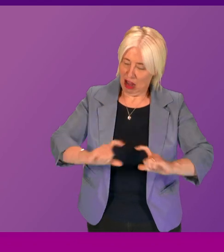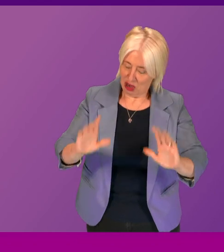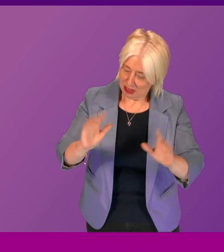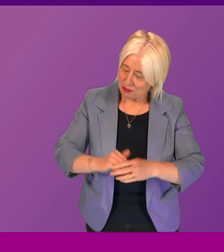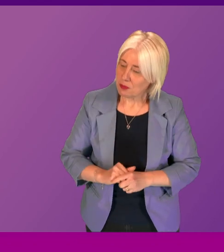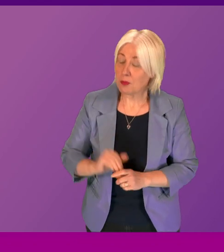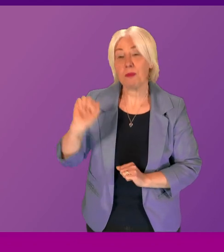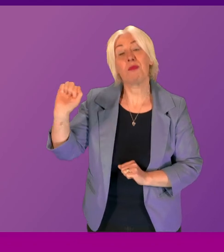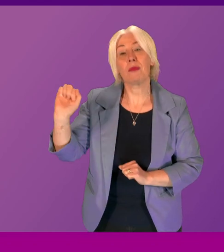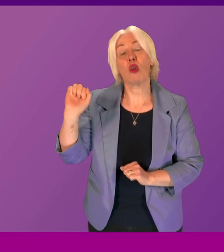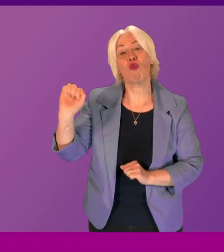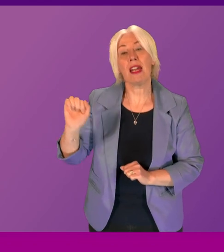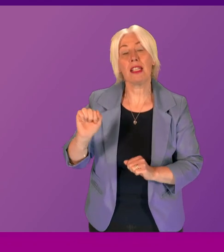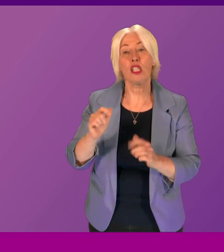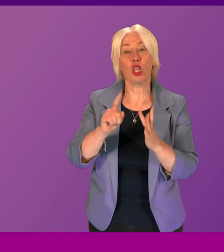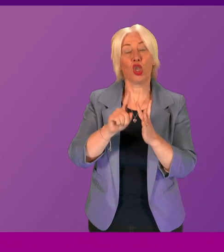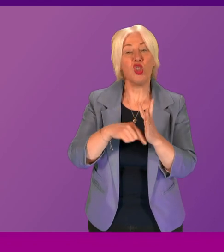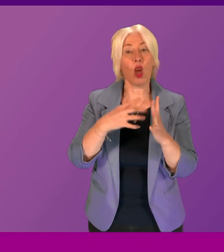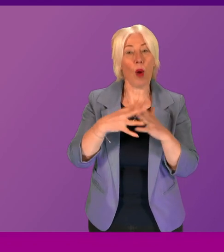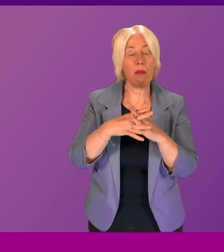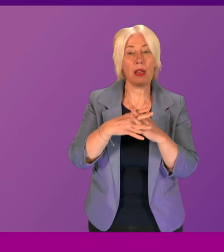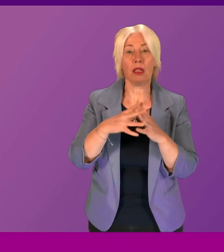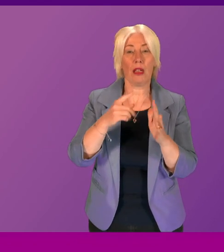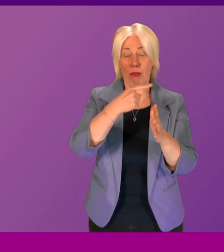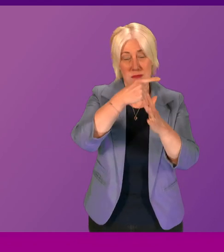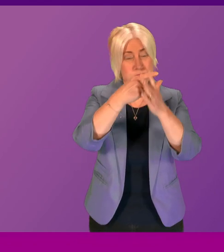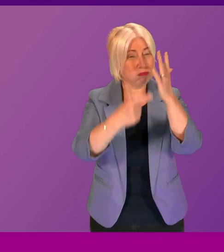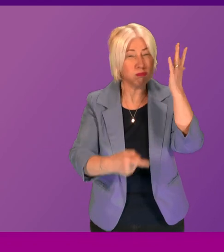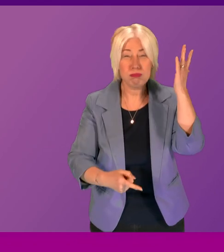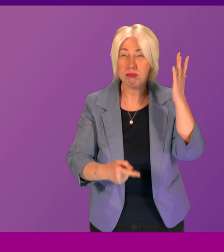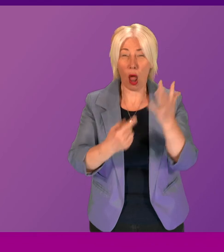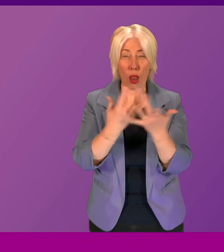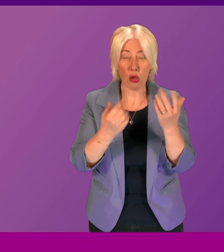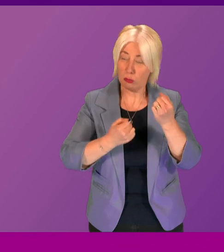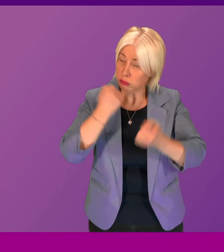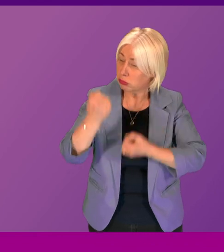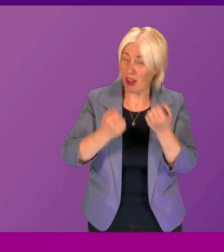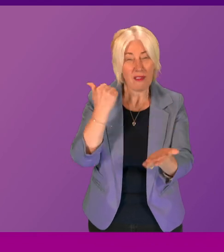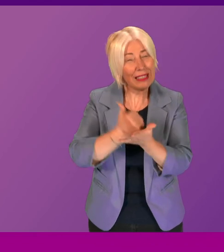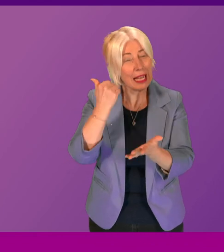Brian Whittle was right to mention our many fantastic Scottish athletes, such as Jake